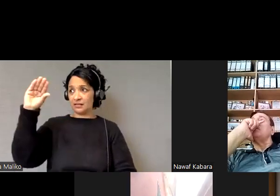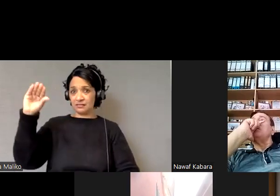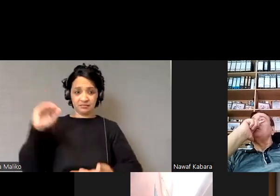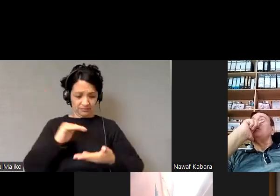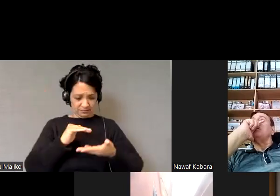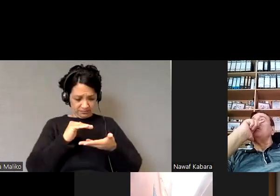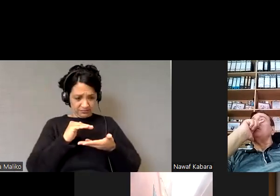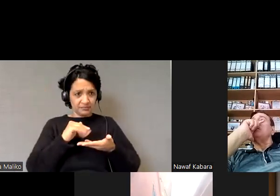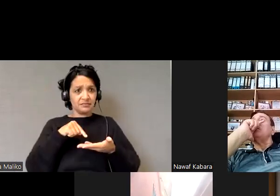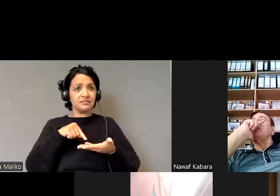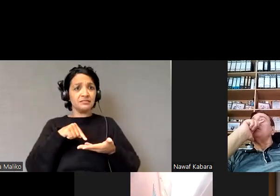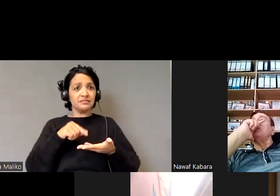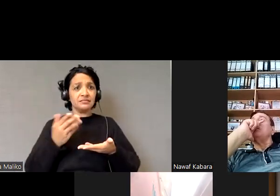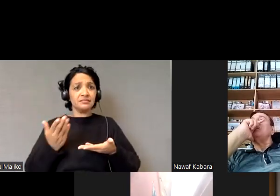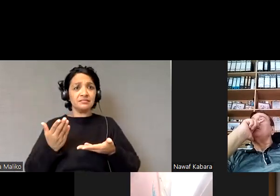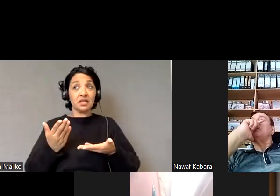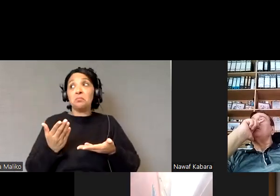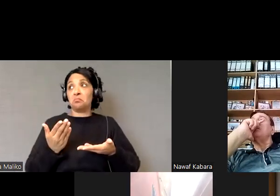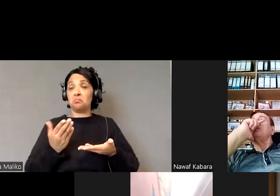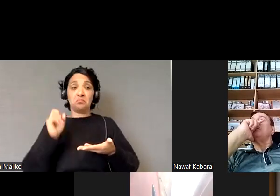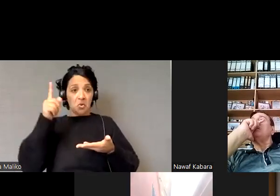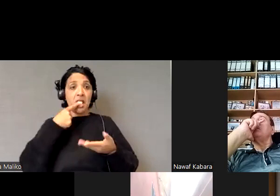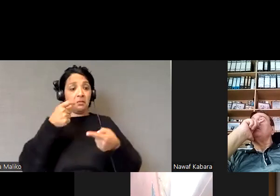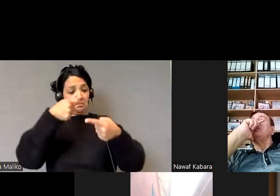Felt like they were just checking a box.